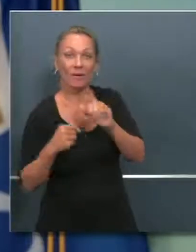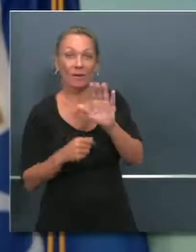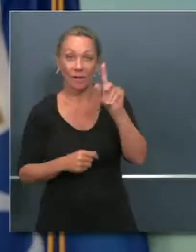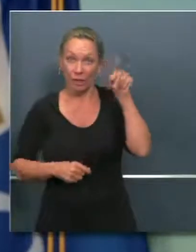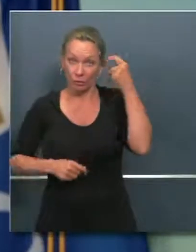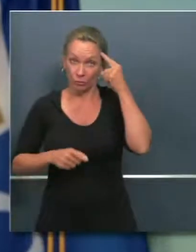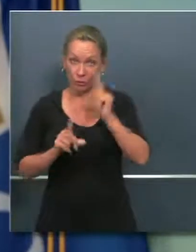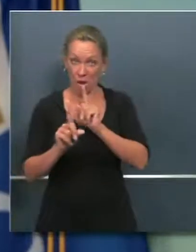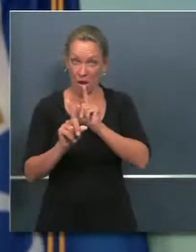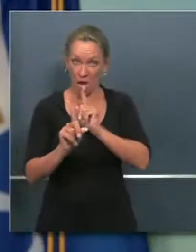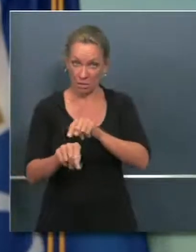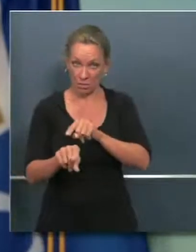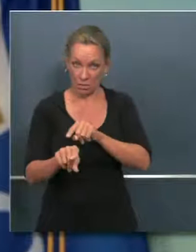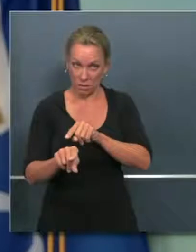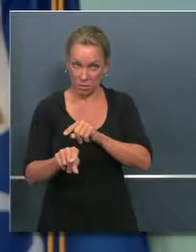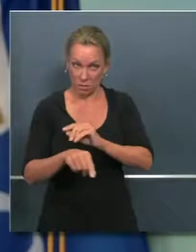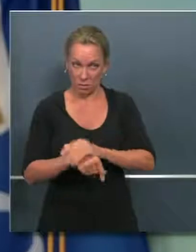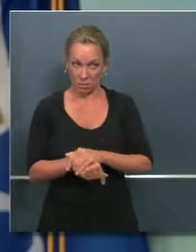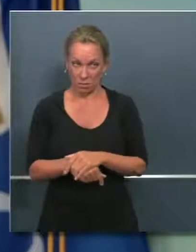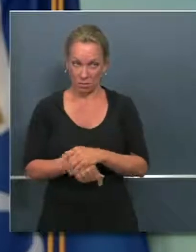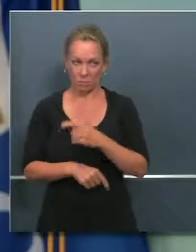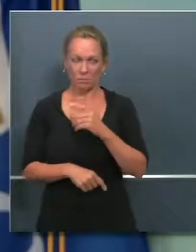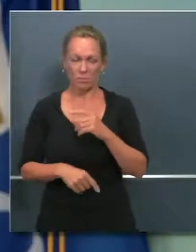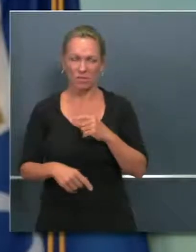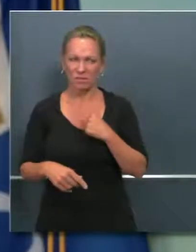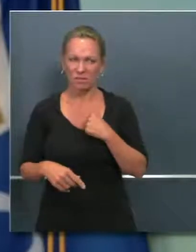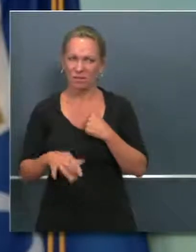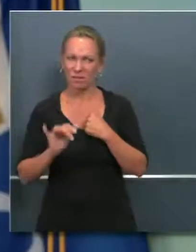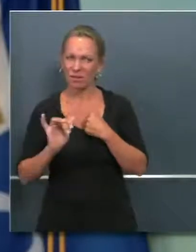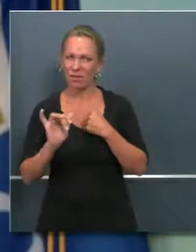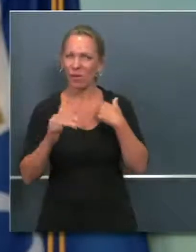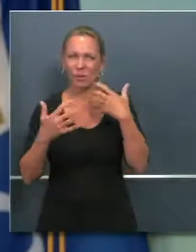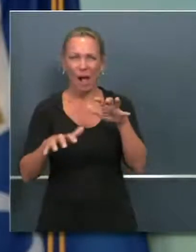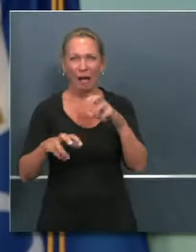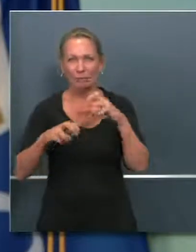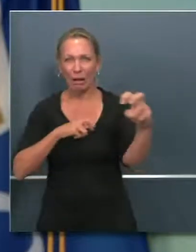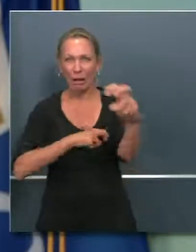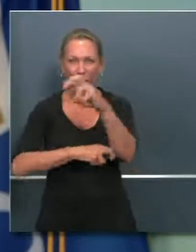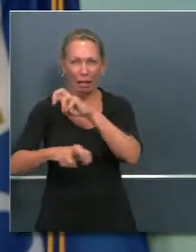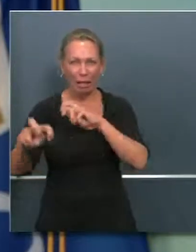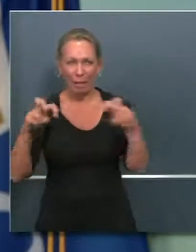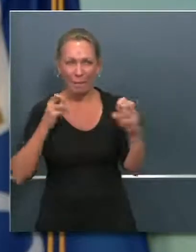was unfortunately a number there's a cohort prisoners that were transferred from Chino